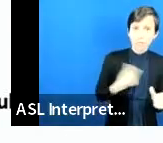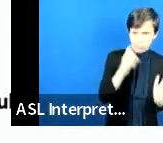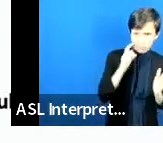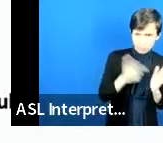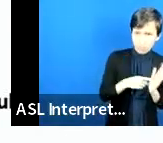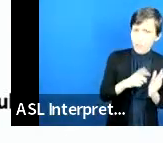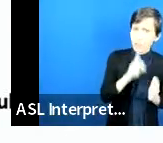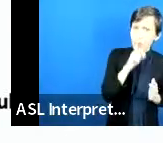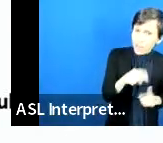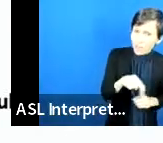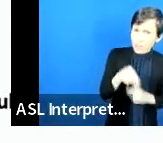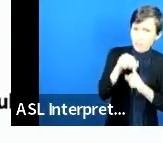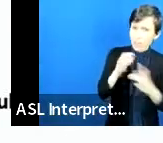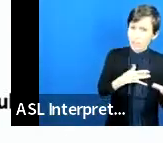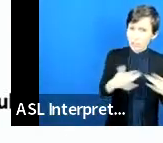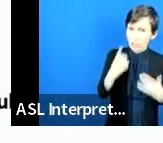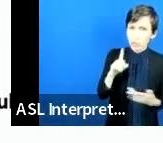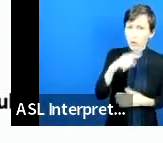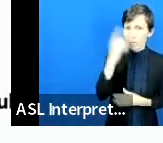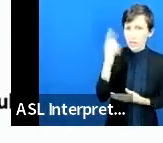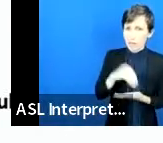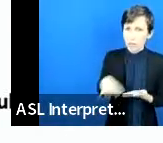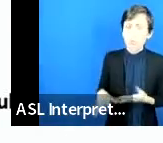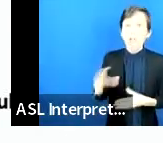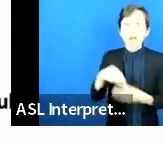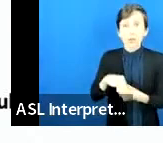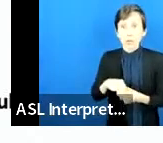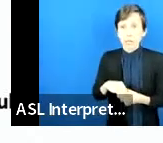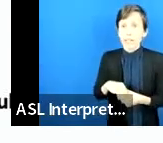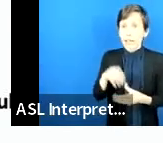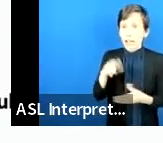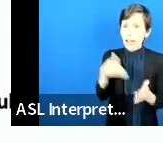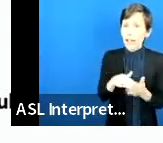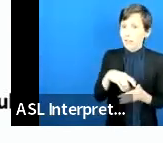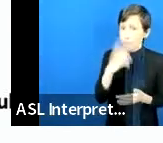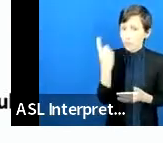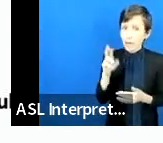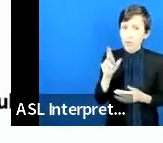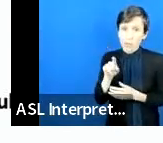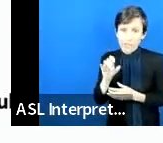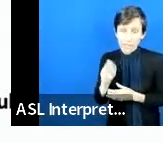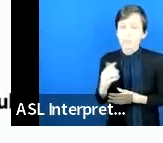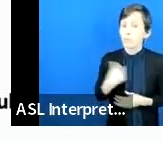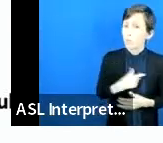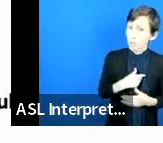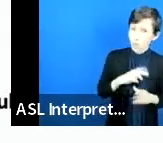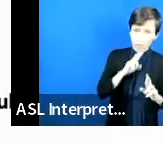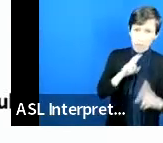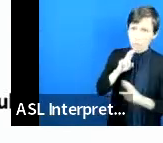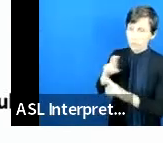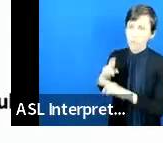and unique concerns of black students including anti-black racism, and are working to be responsive to them. For instance, we're using data